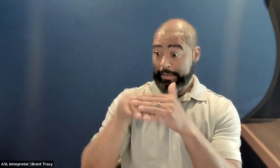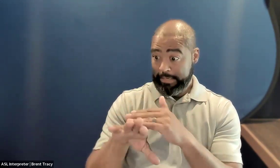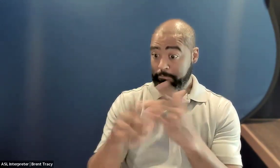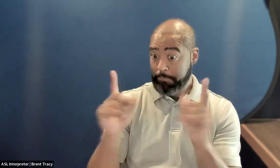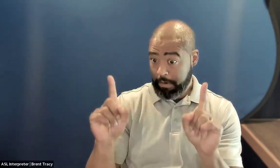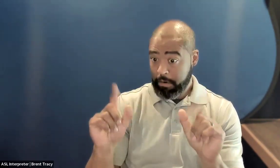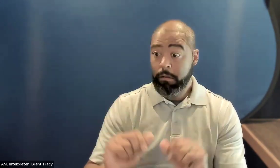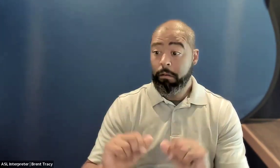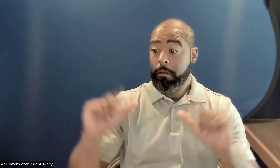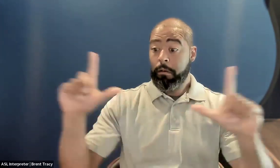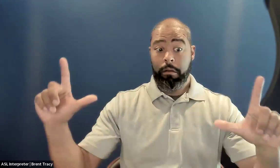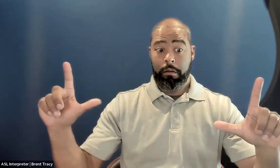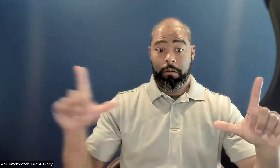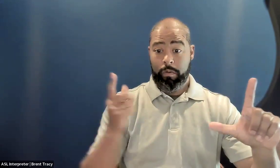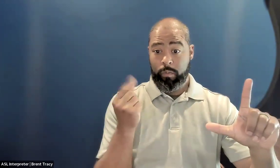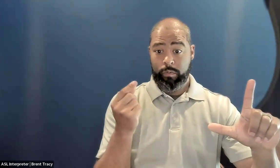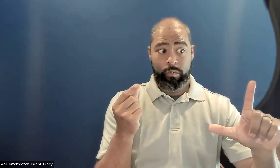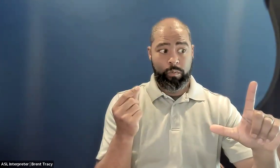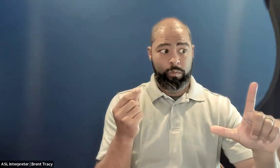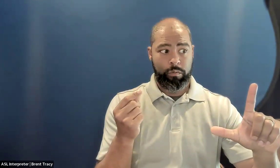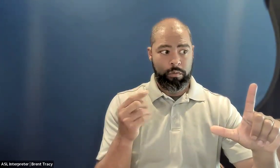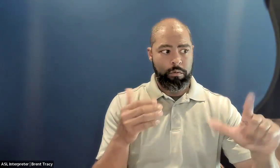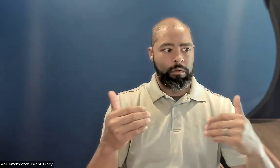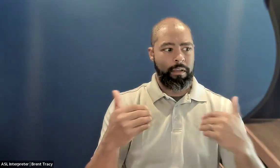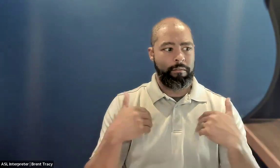This is how the tool knows whether the project is or.